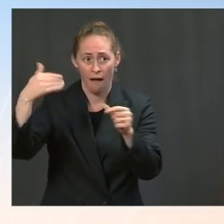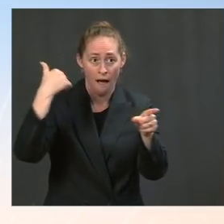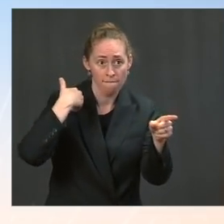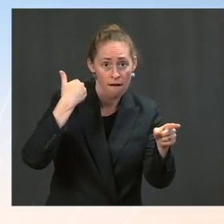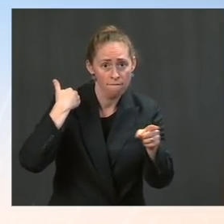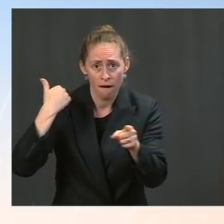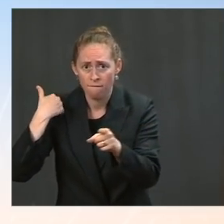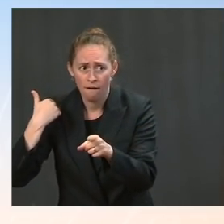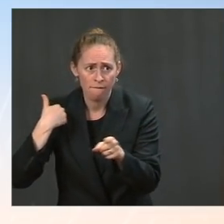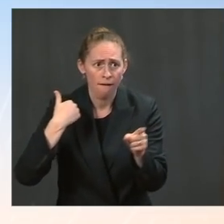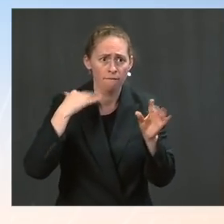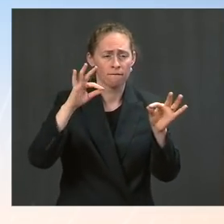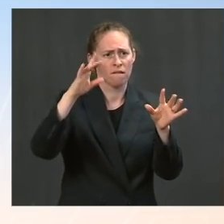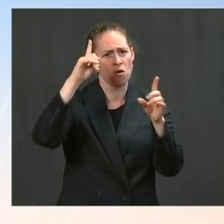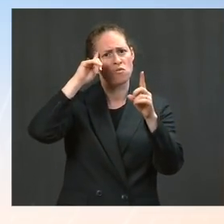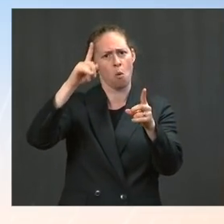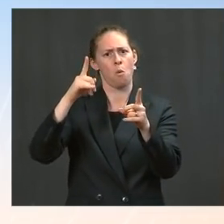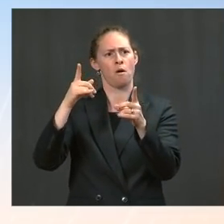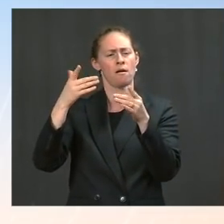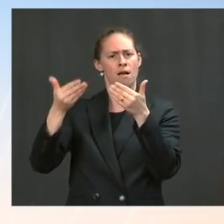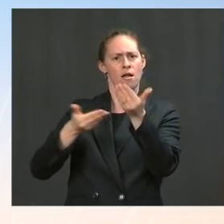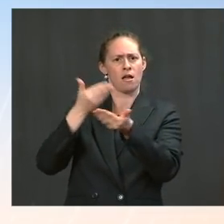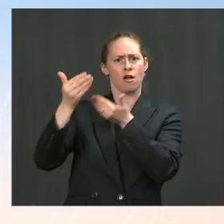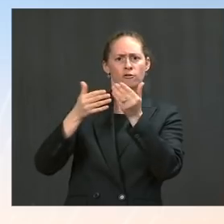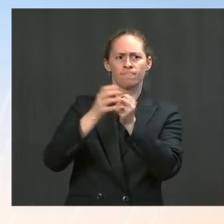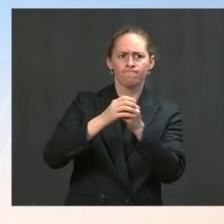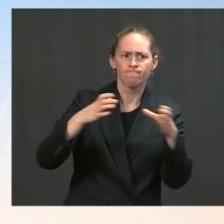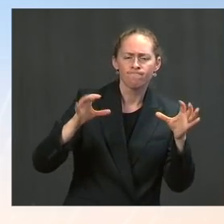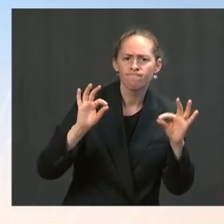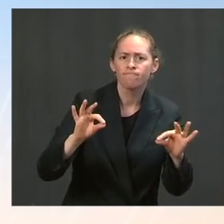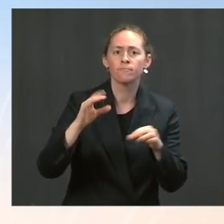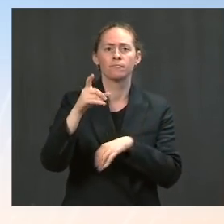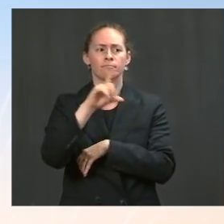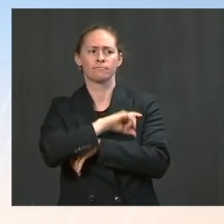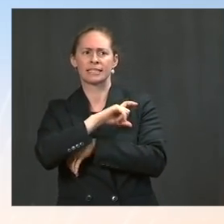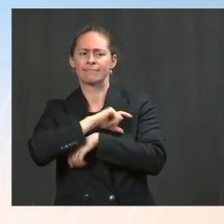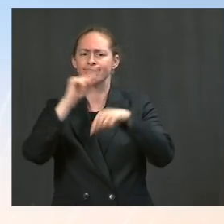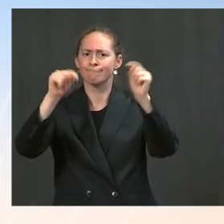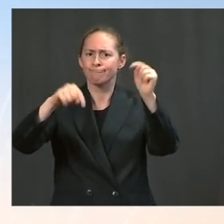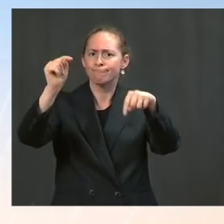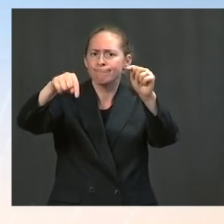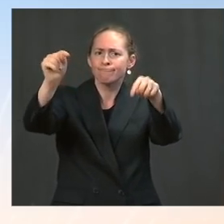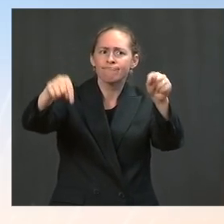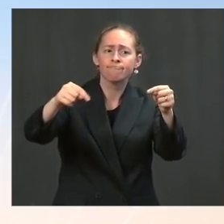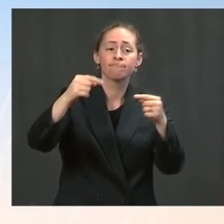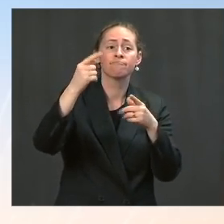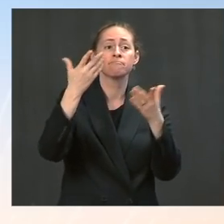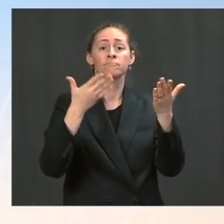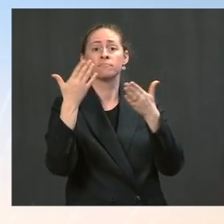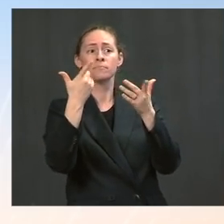to keep cops on the beat, to rehire them, in many cases, was a priority